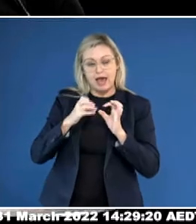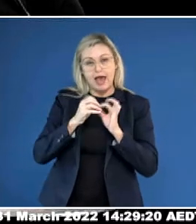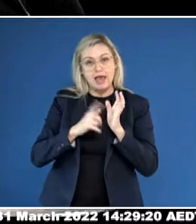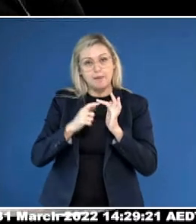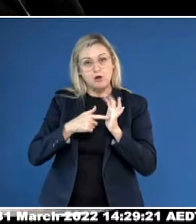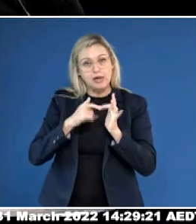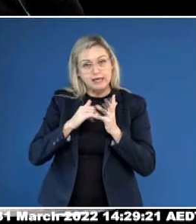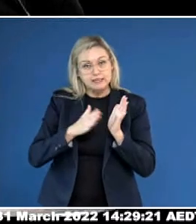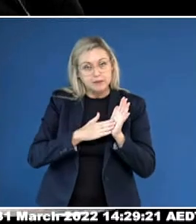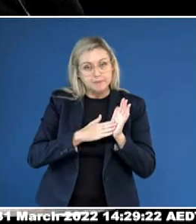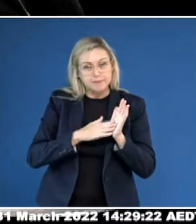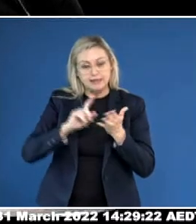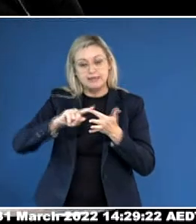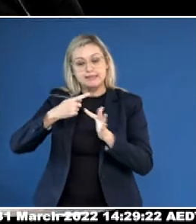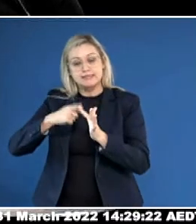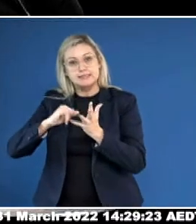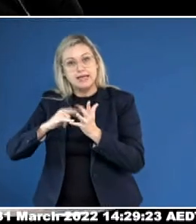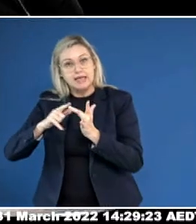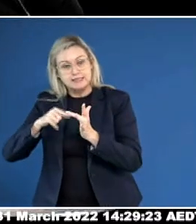drivers of violence; they actually compound one another.